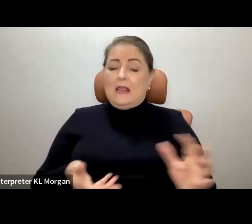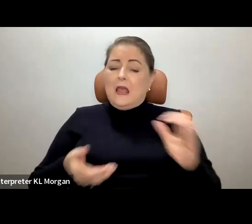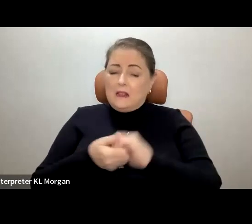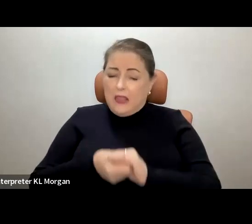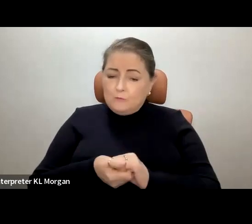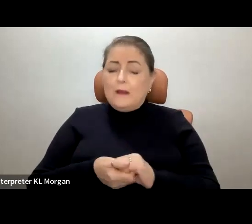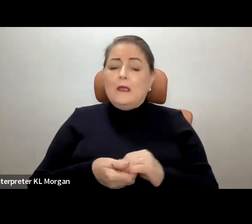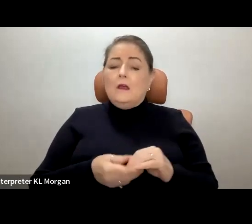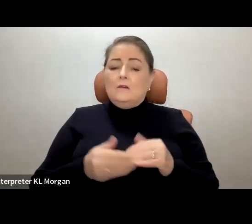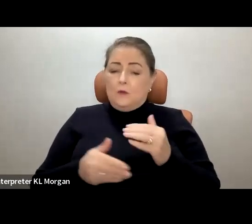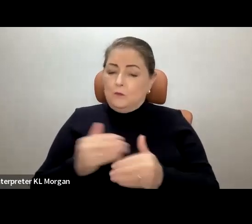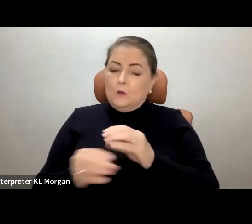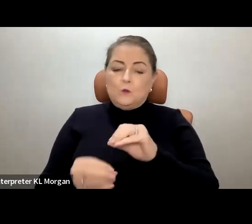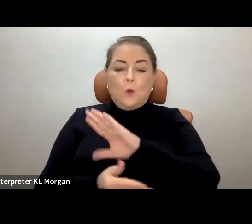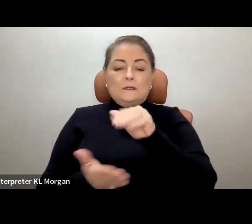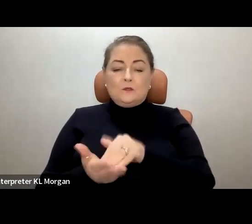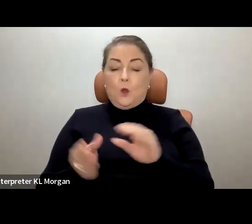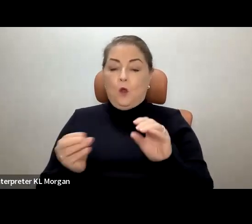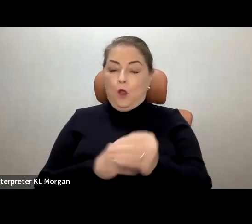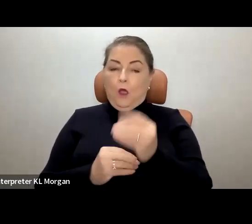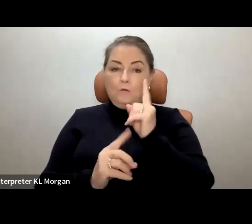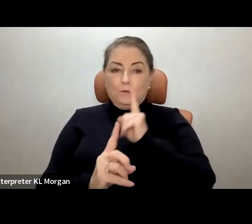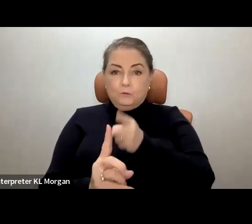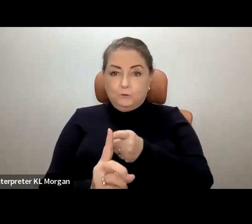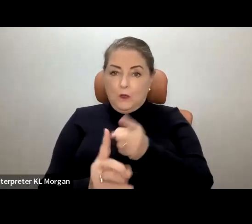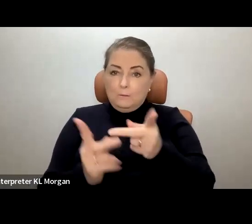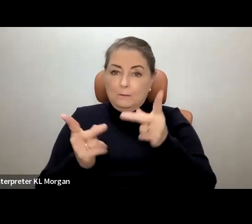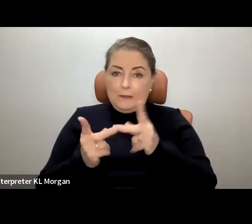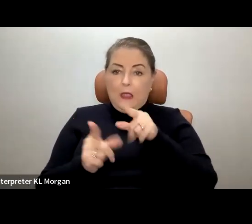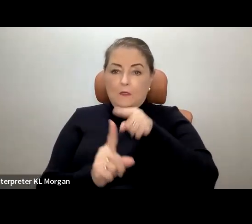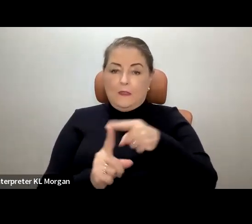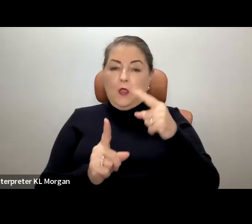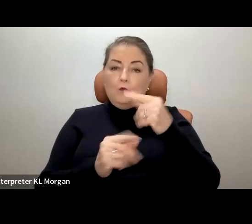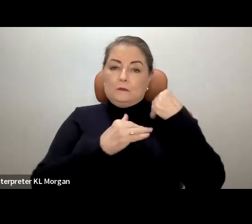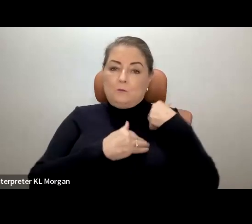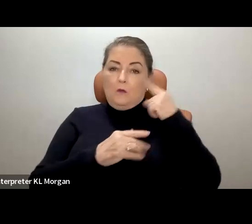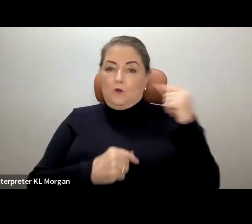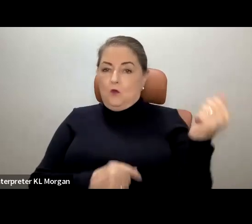there is no central office or one point of responsibility. For